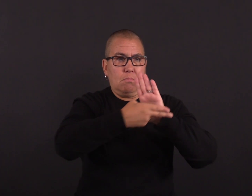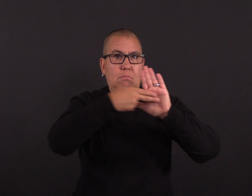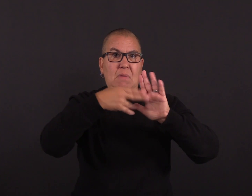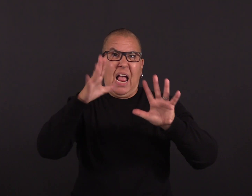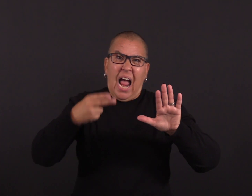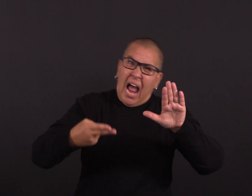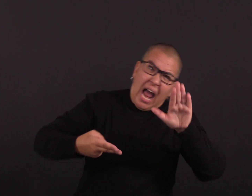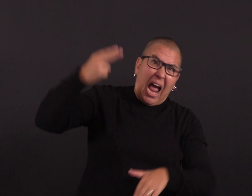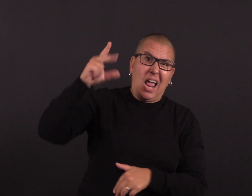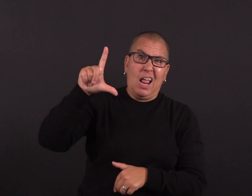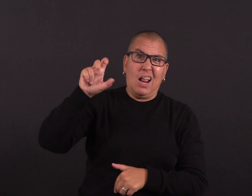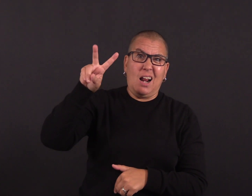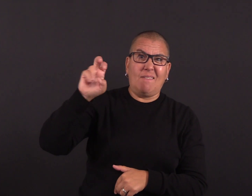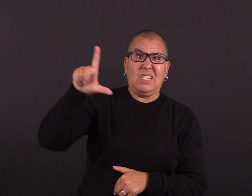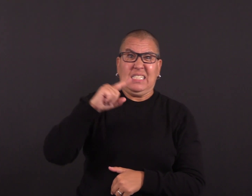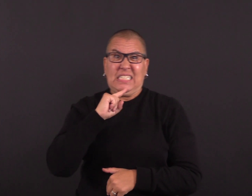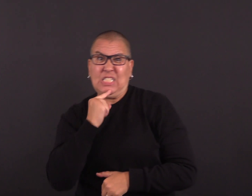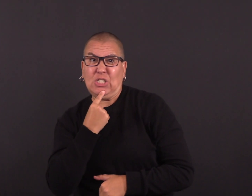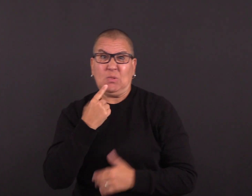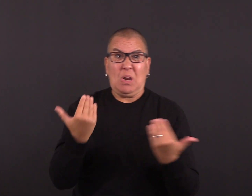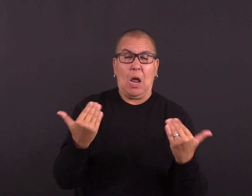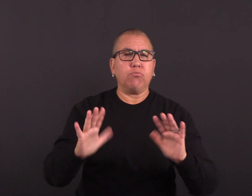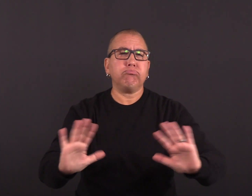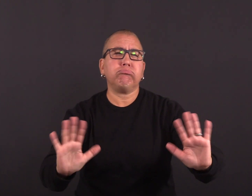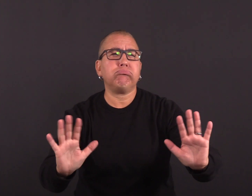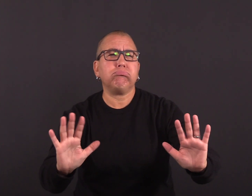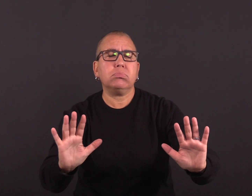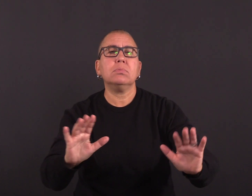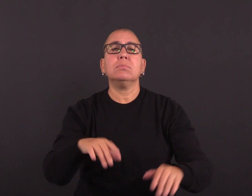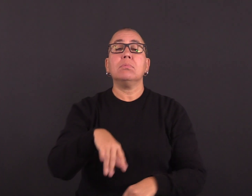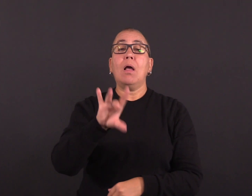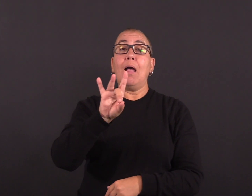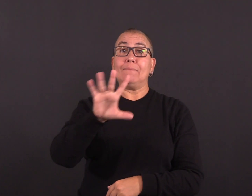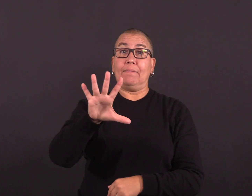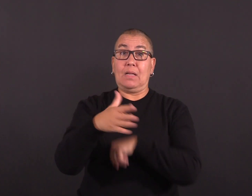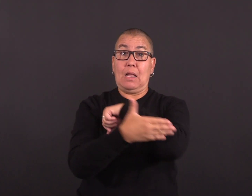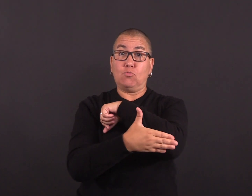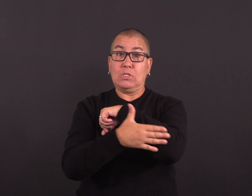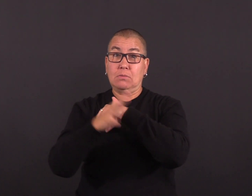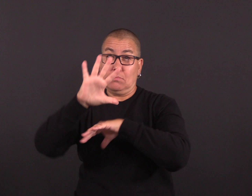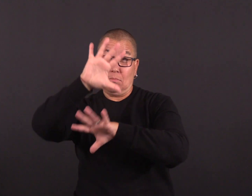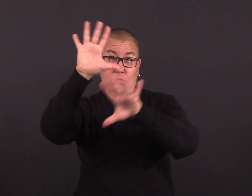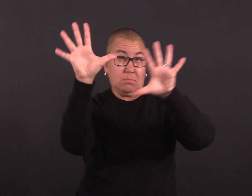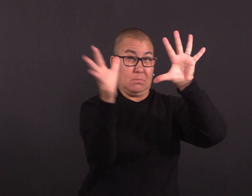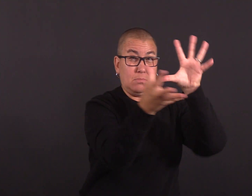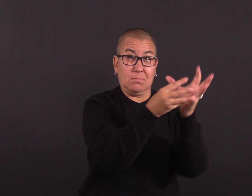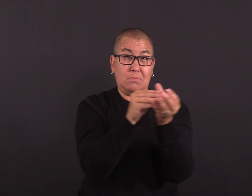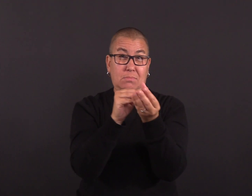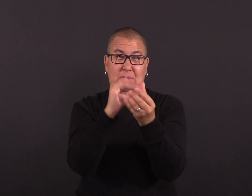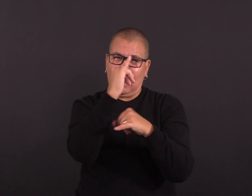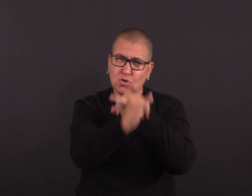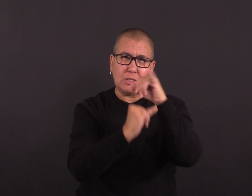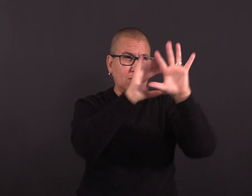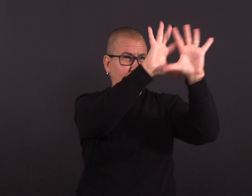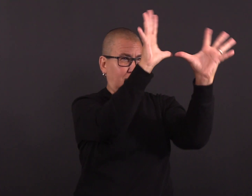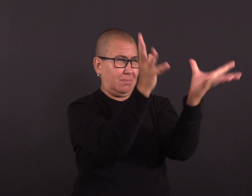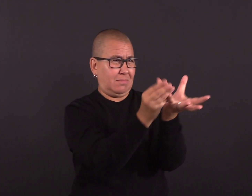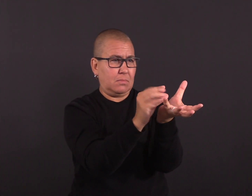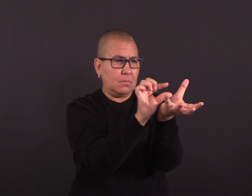the medium threshold. About a quarter of those counties were in Florida.